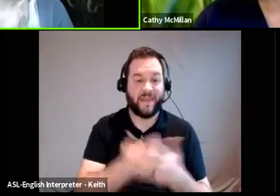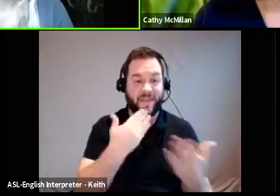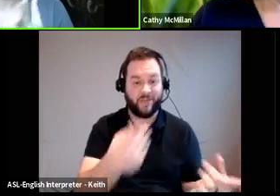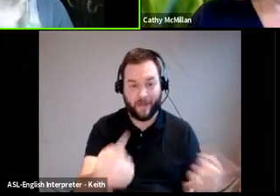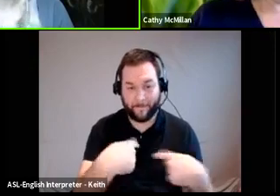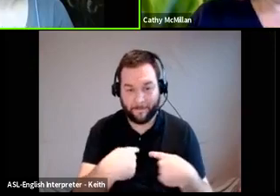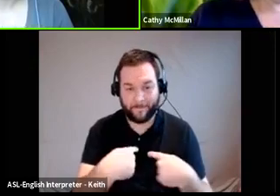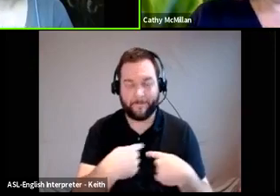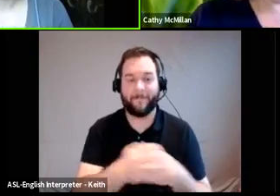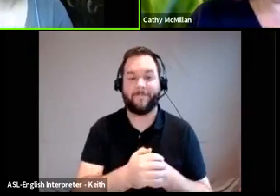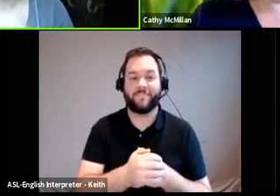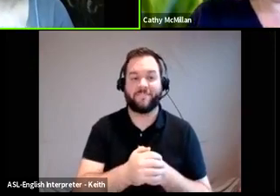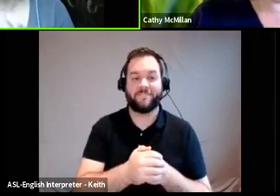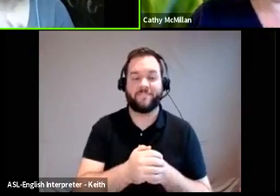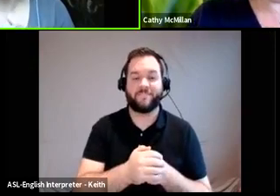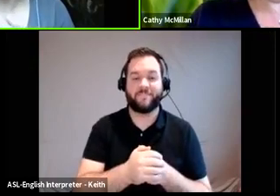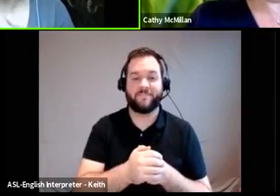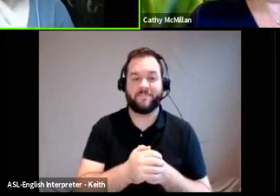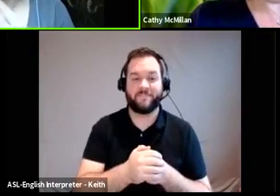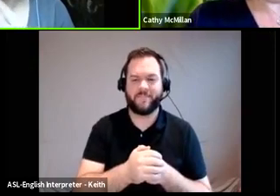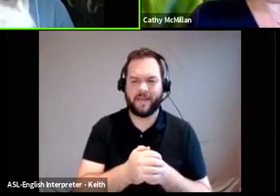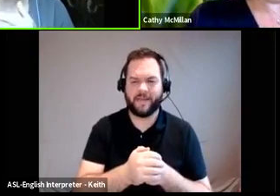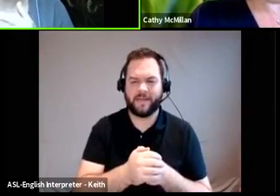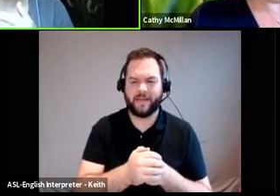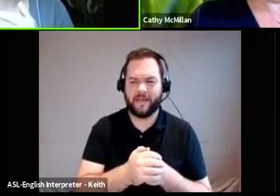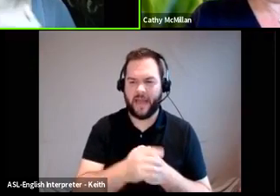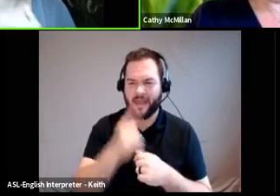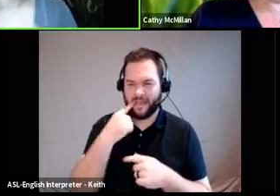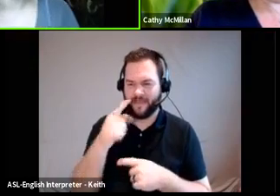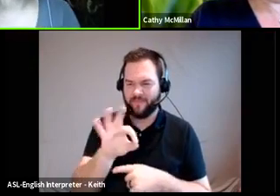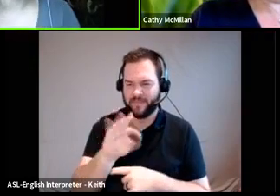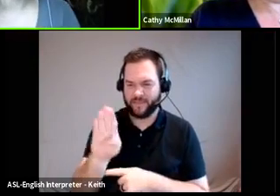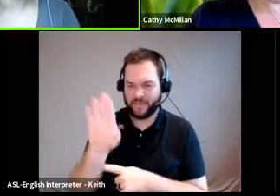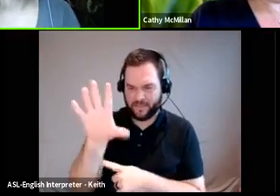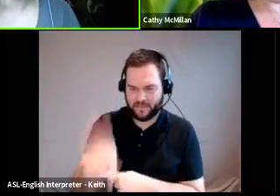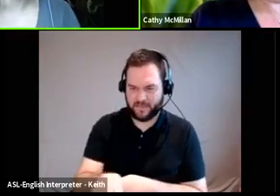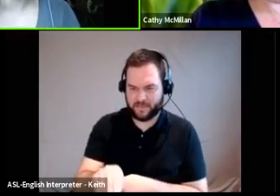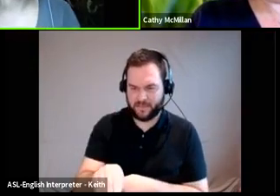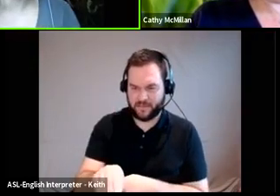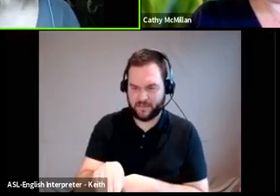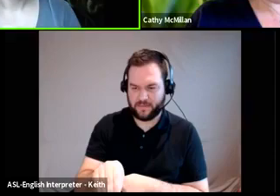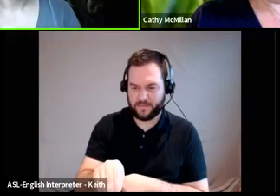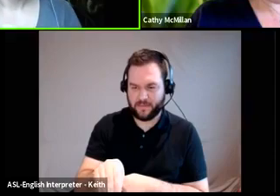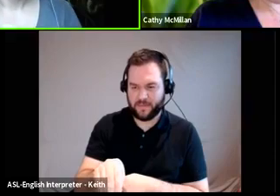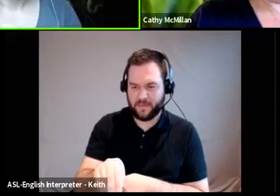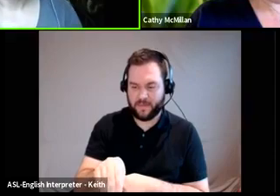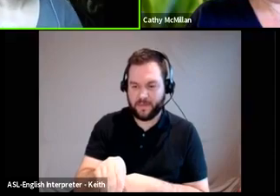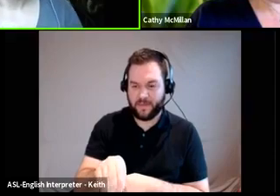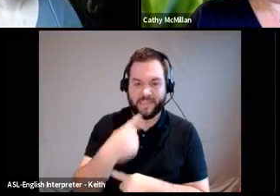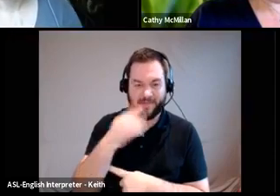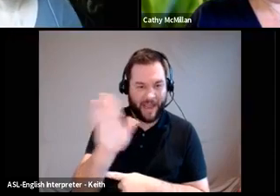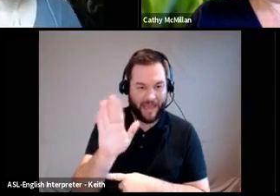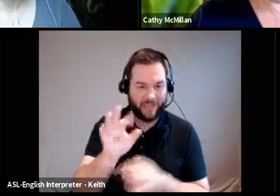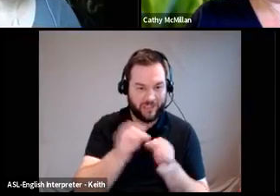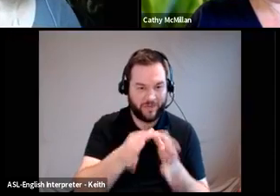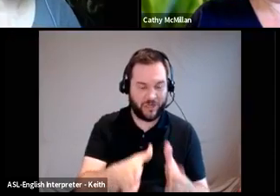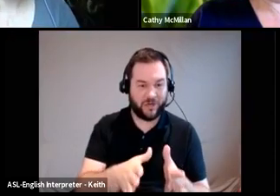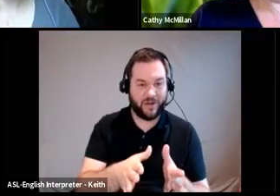teaching, for us, and. us. and. I, I don't know if we're gonna be shutting down but I'm saying goodbye to the ASL interpreter